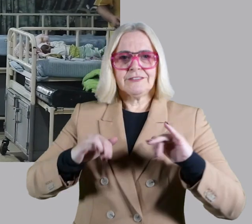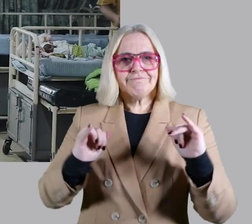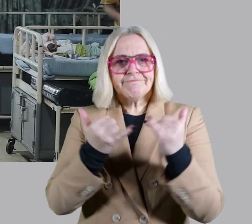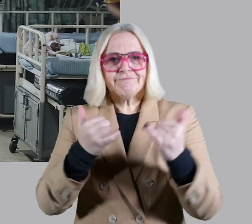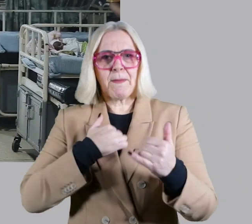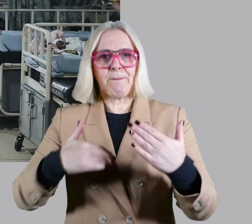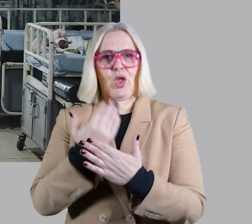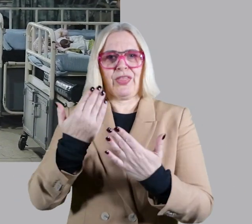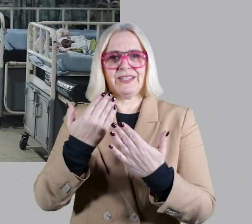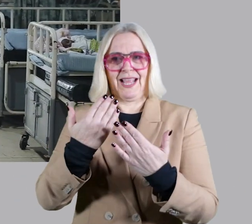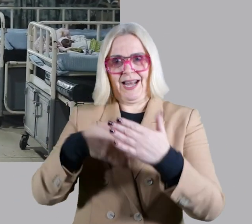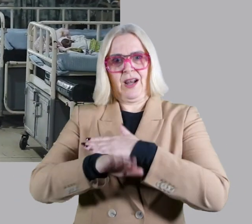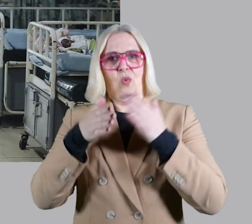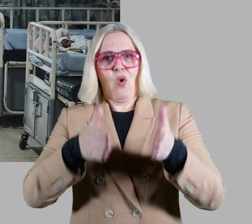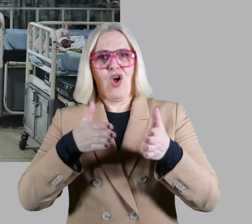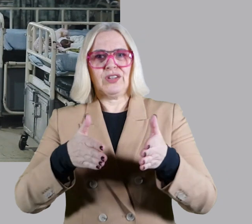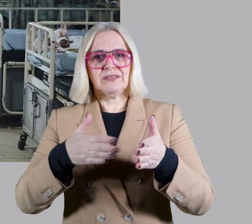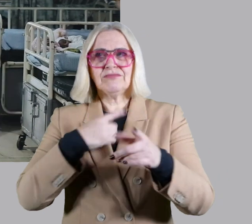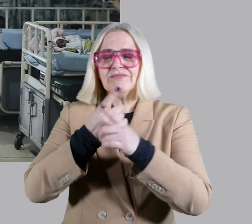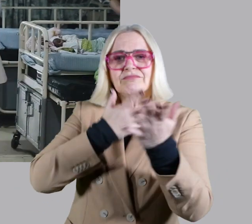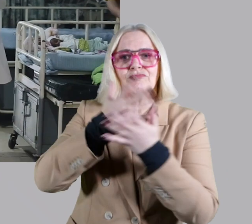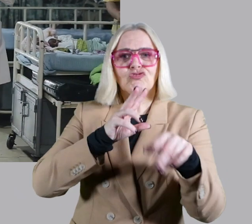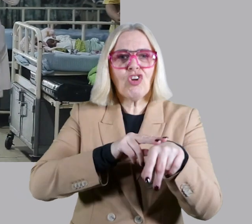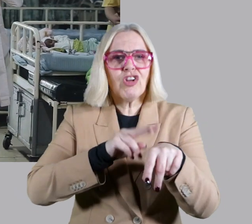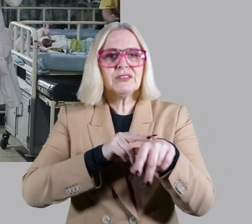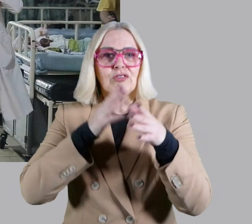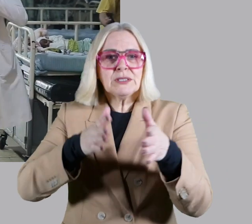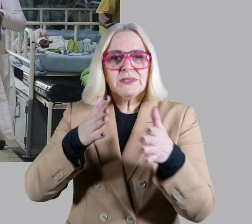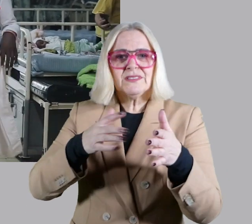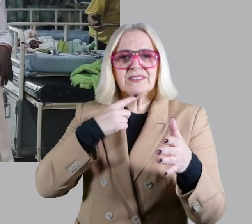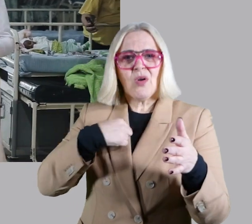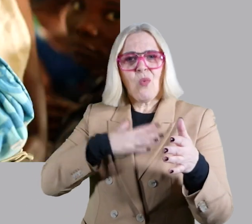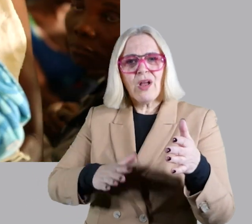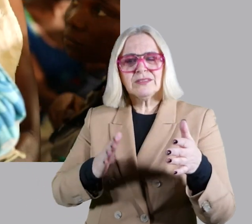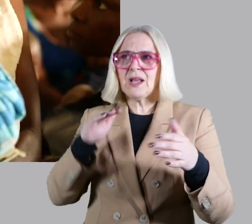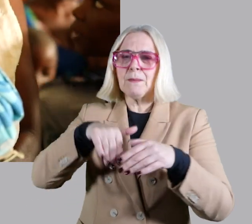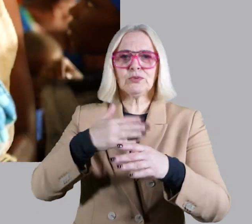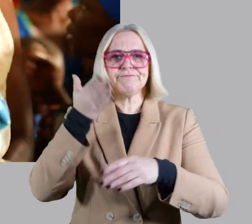I talked to the doctors at the hospital. I said, I want to come and do a health talk for sickle cell disease,